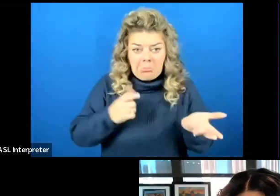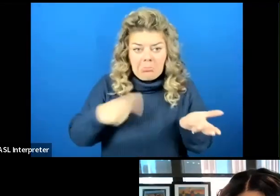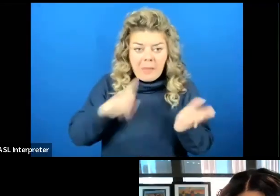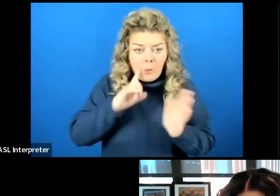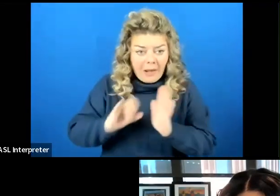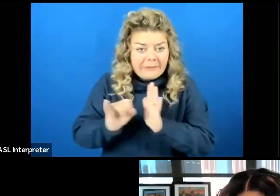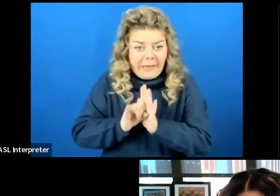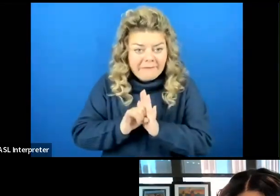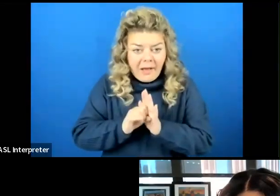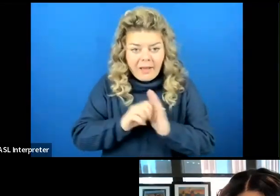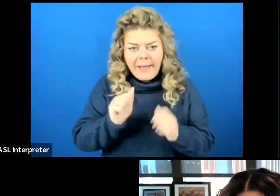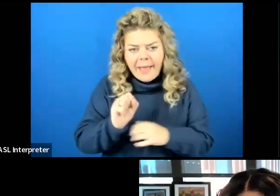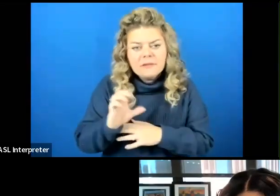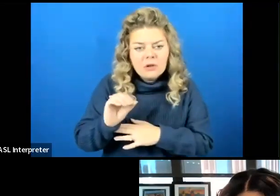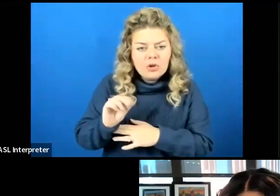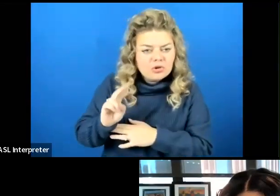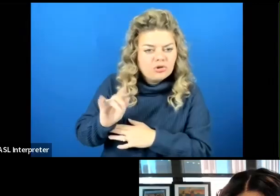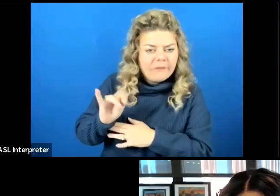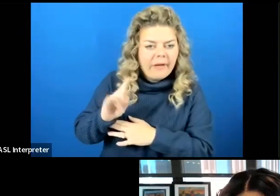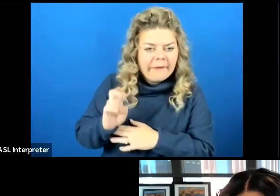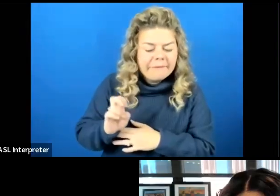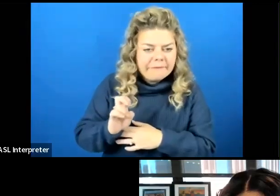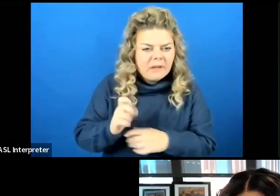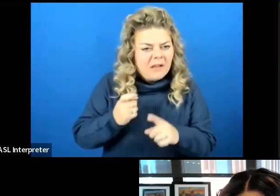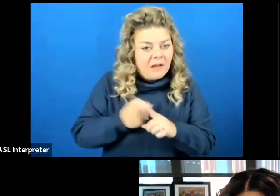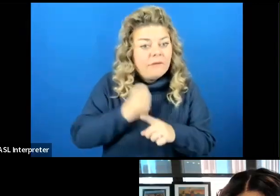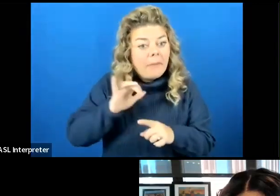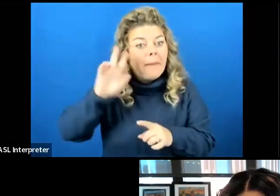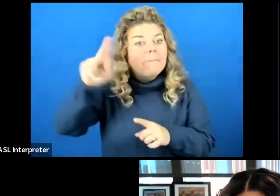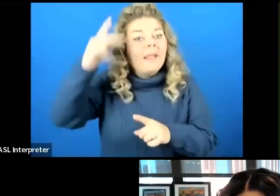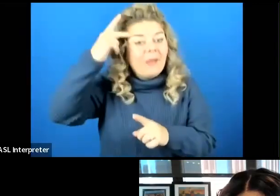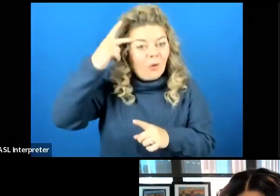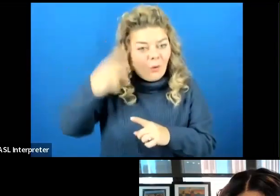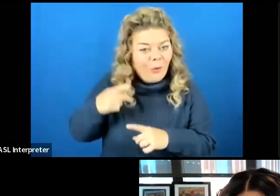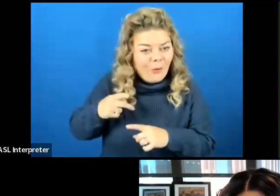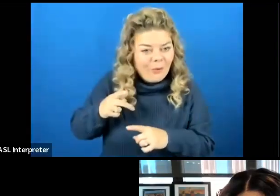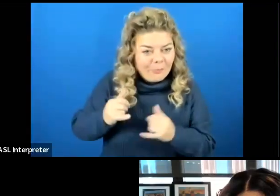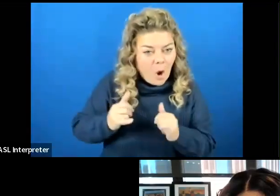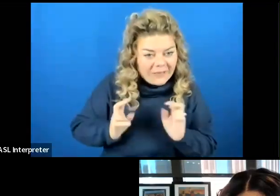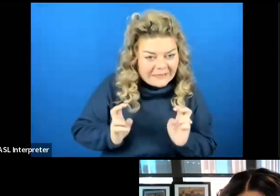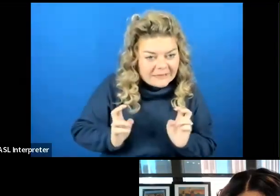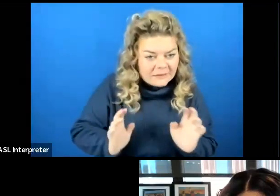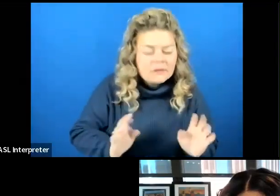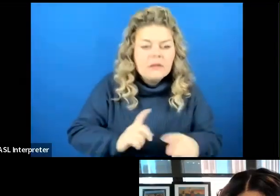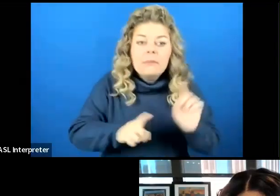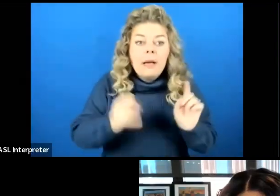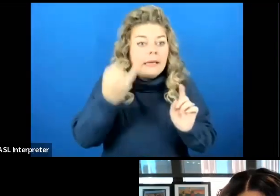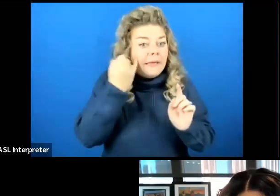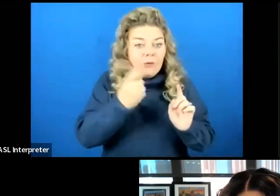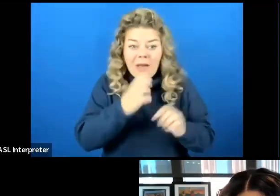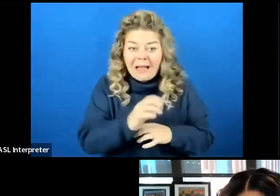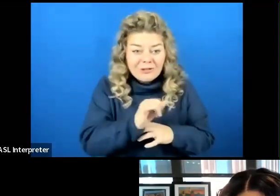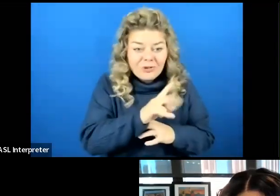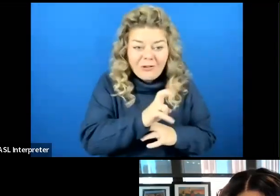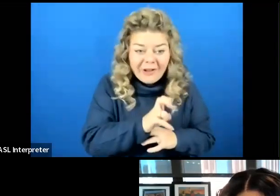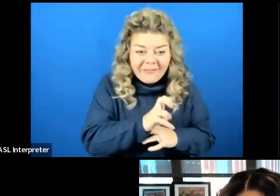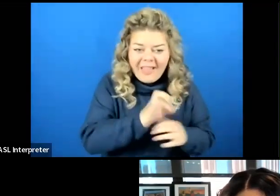as conservative based on a political party. But that if you're not conservative, that doesn't mean you're liberal.